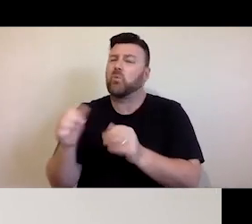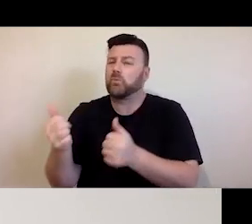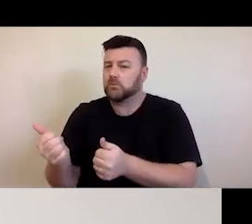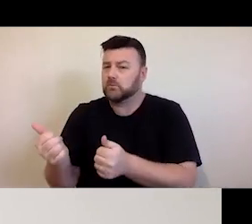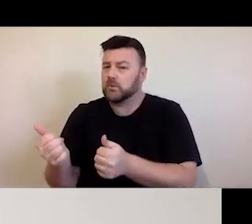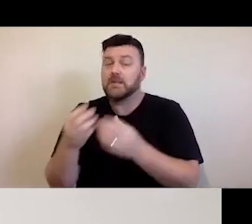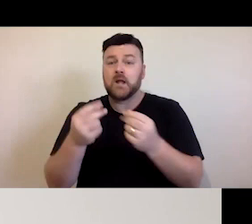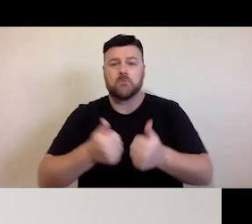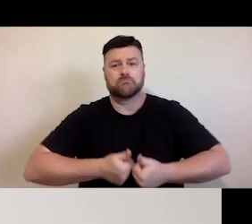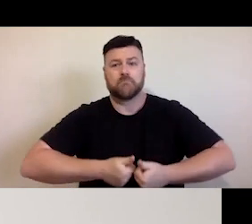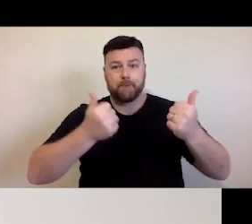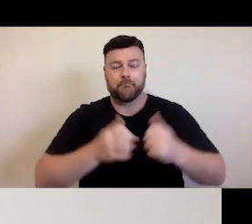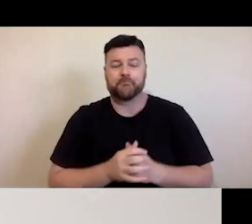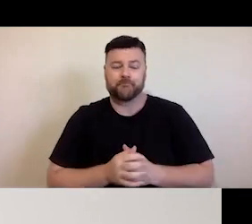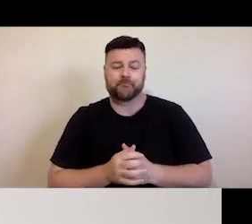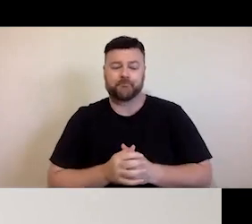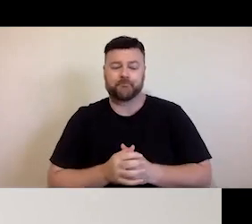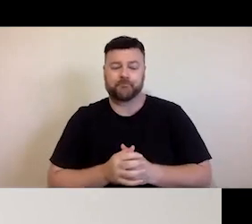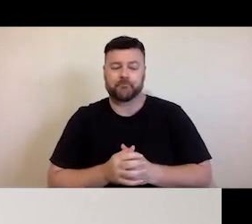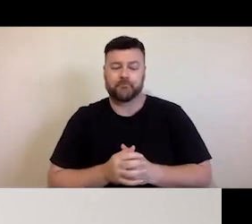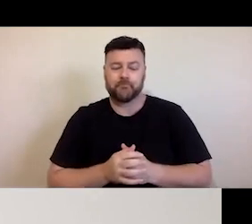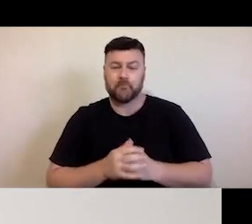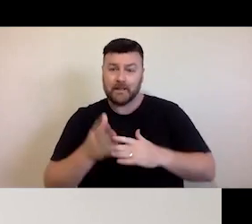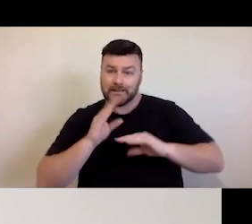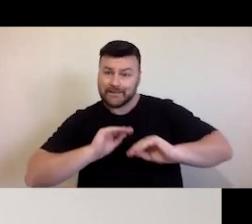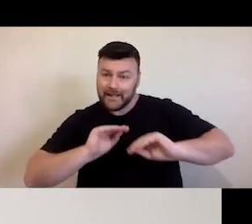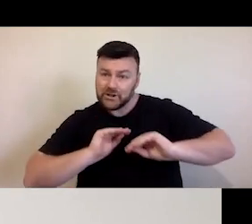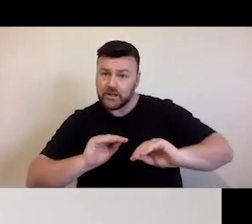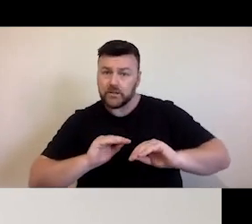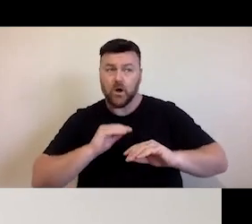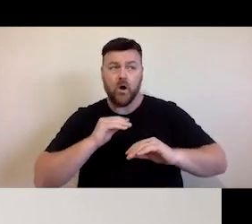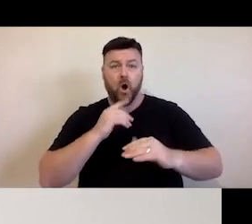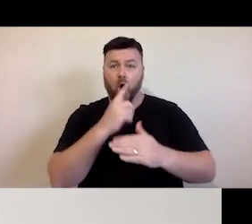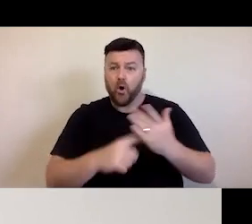Teaching is not only about the transference and testing of information.